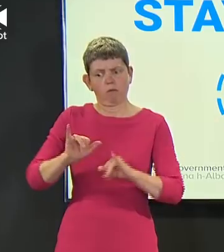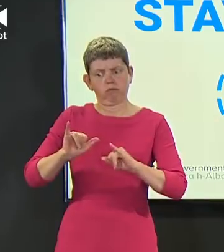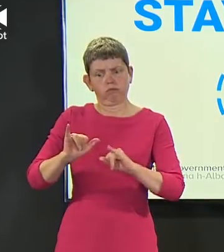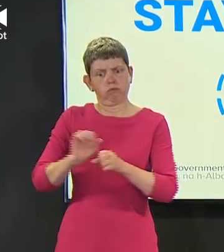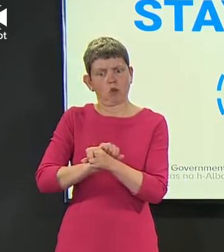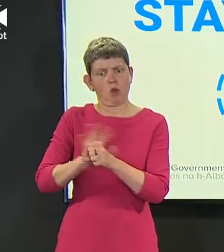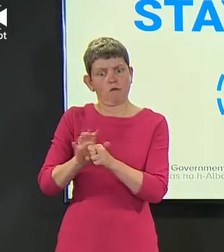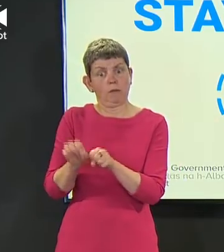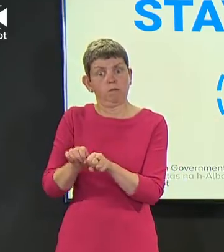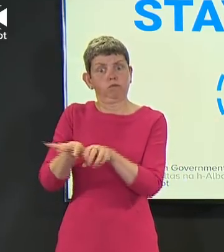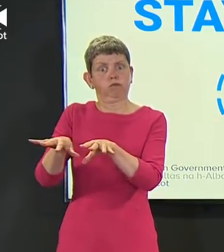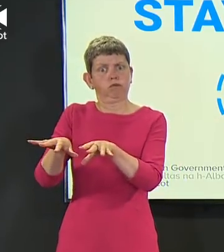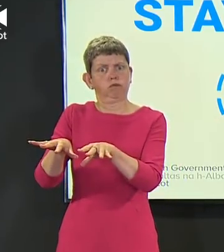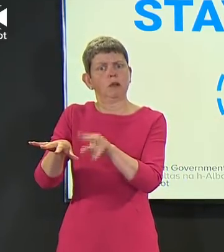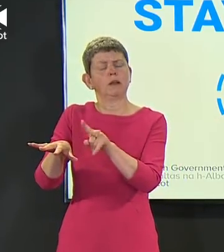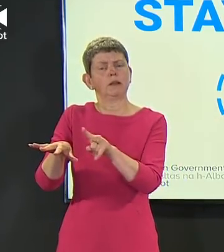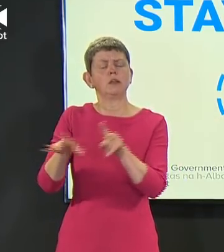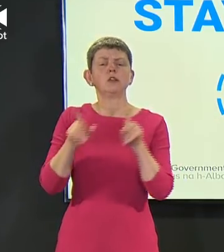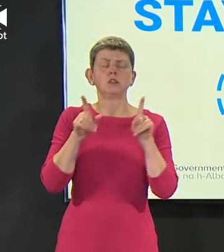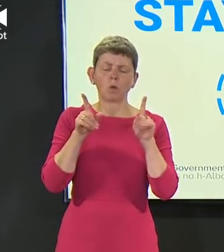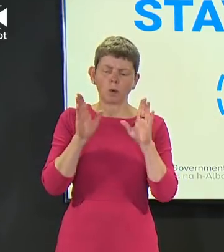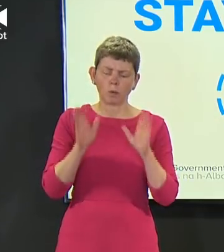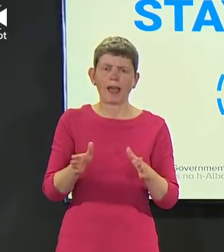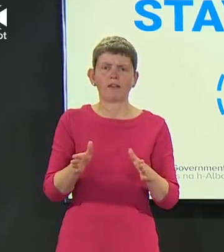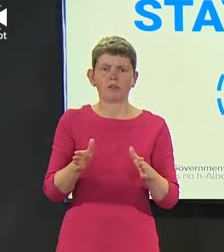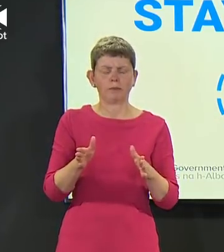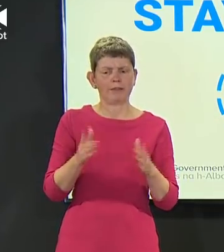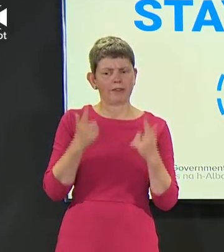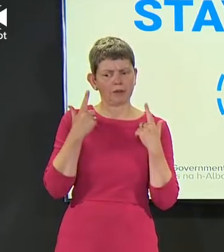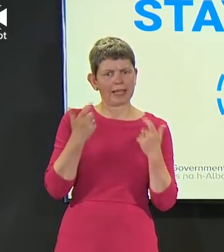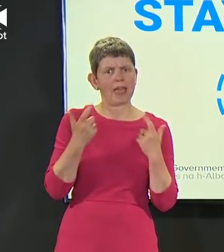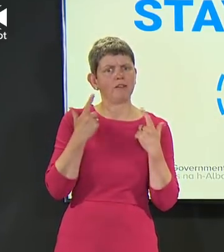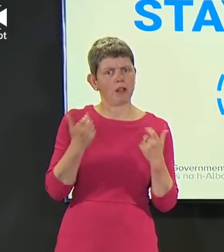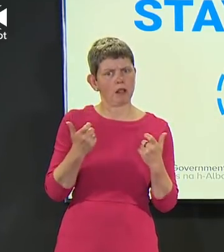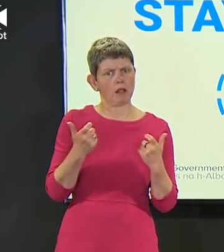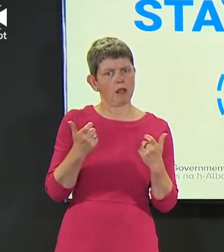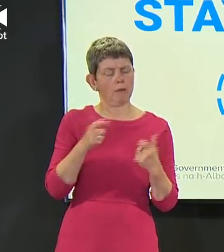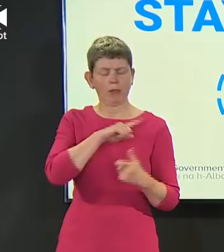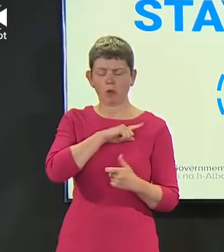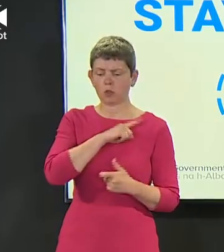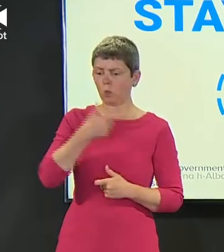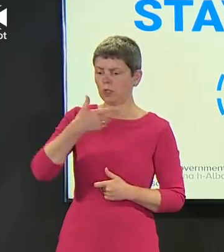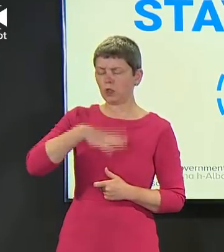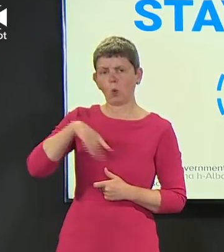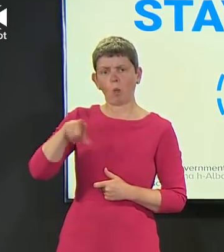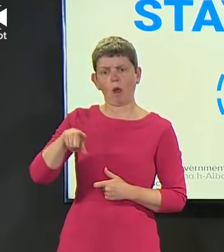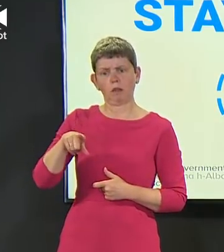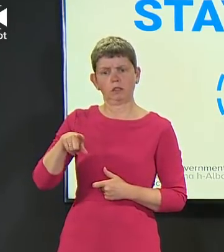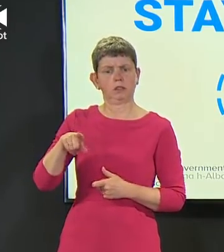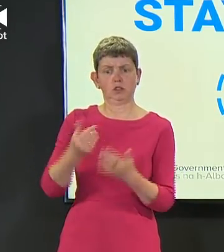very serious about mitigating any risk of importing the virus and particularly new